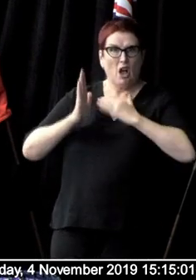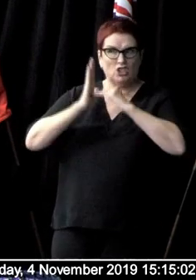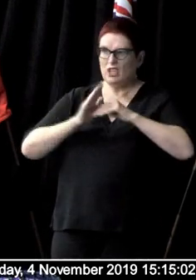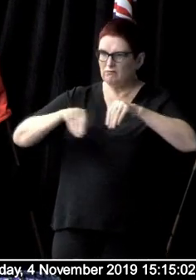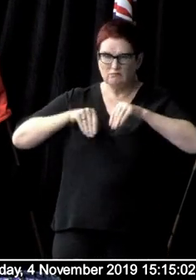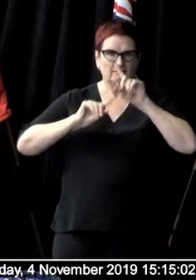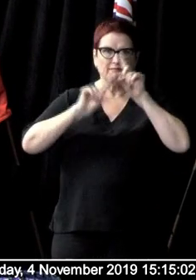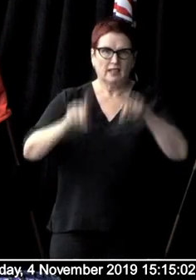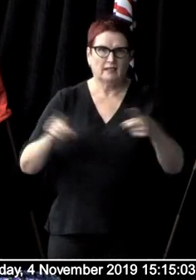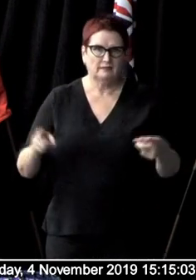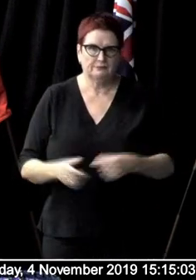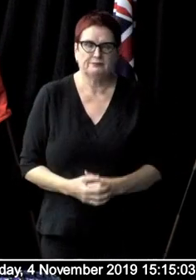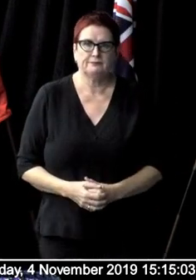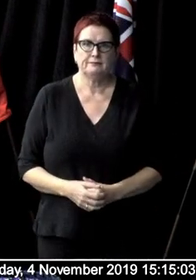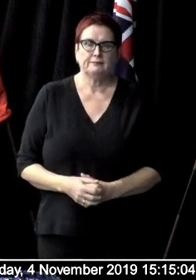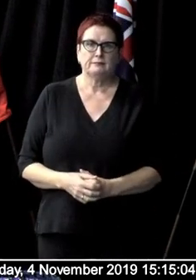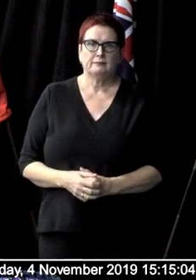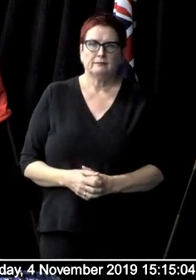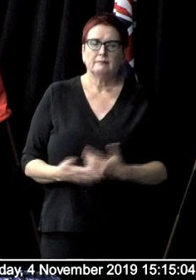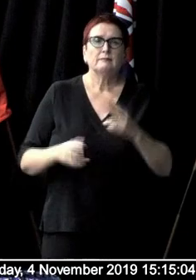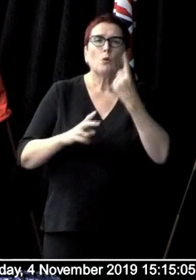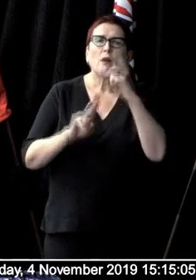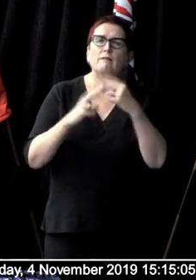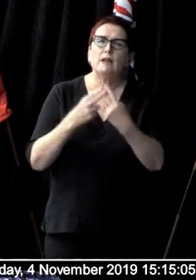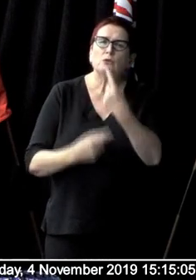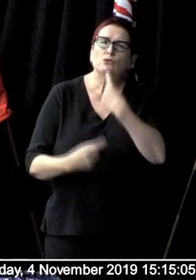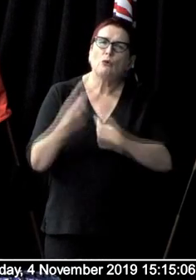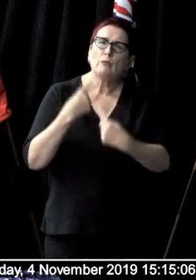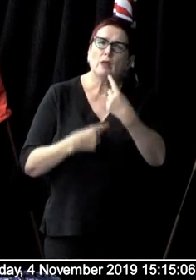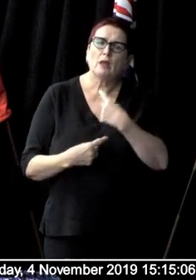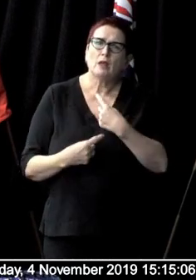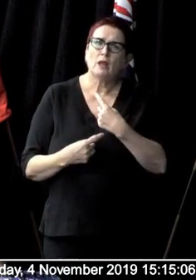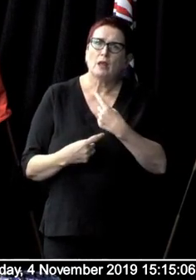A family was describing that understanding that when the child was coming home with